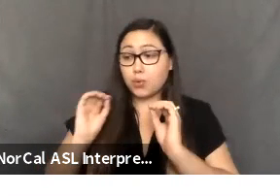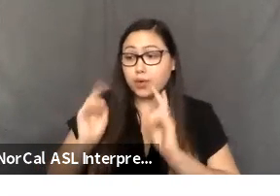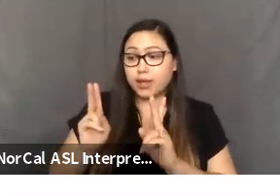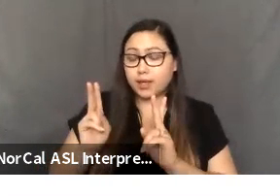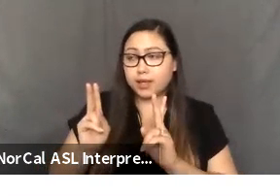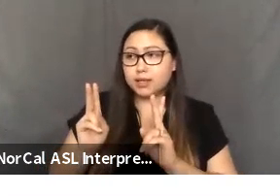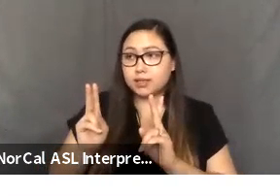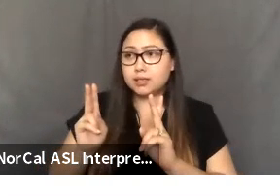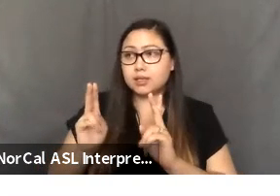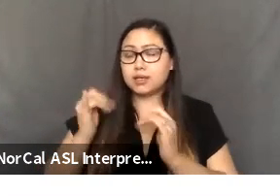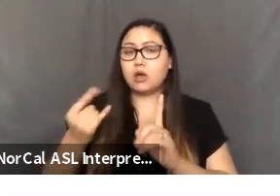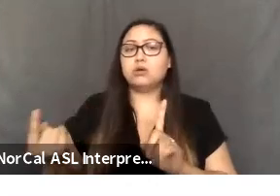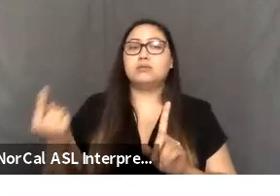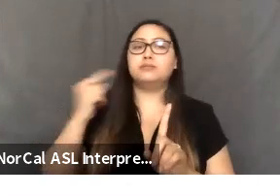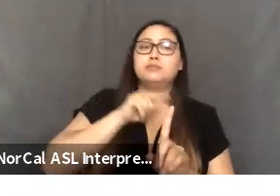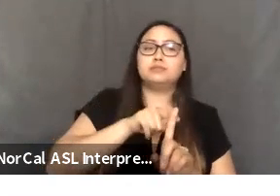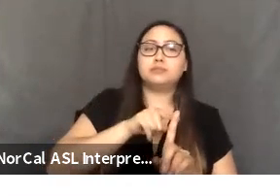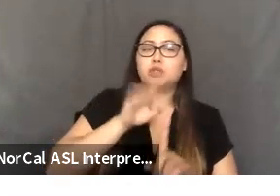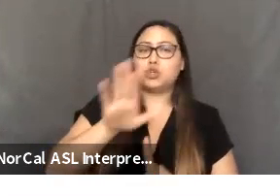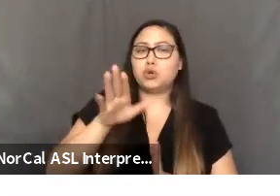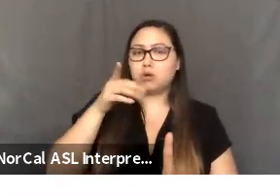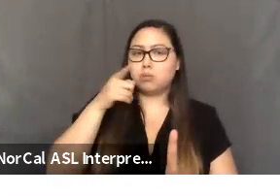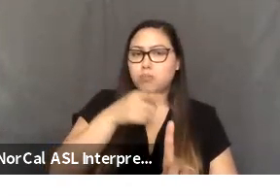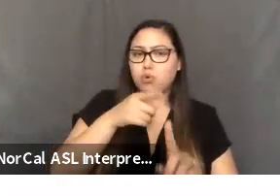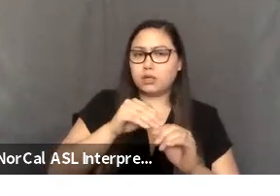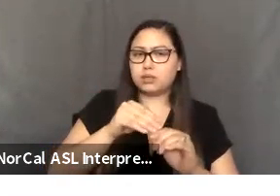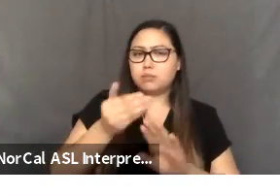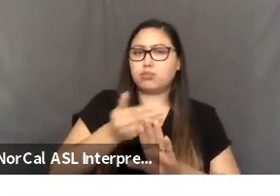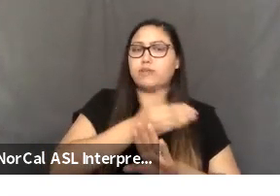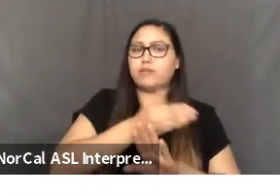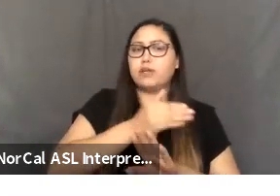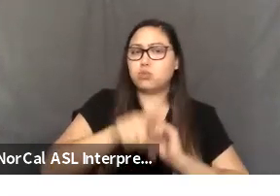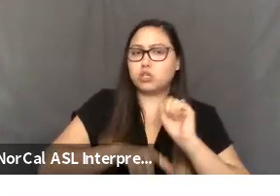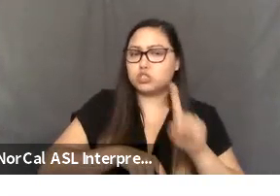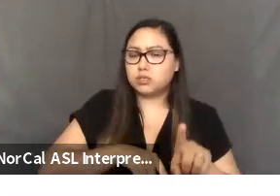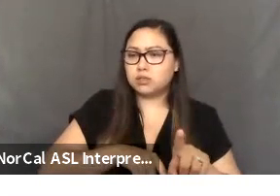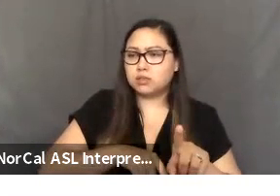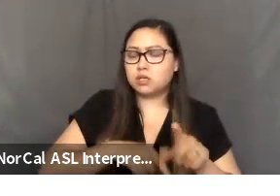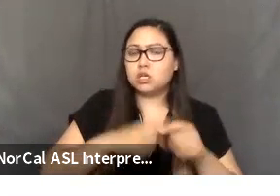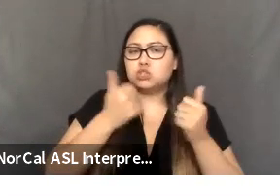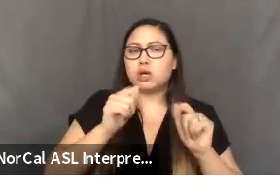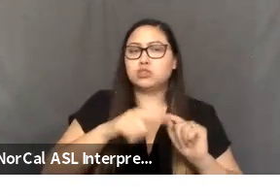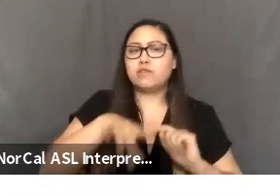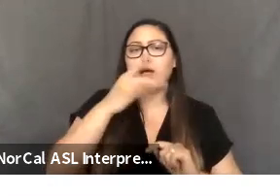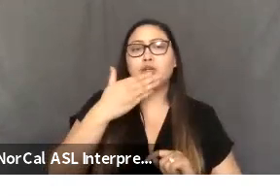Now, coming back to your point and the previous question about trying to find good models,